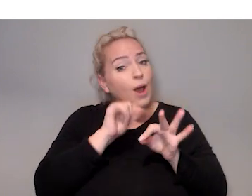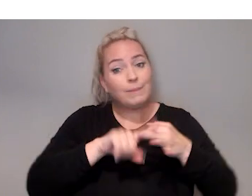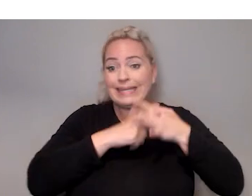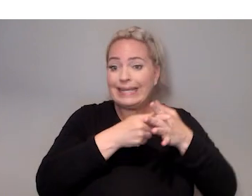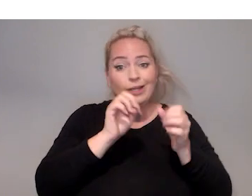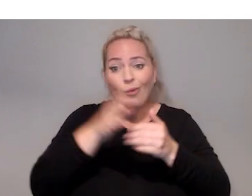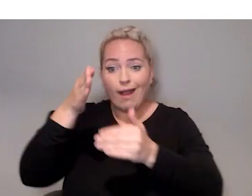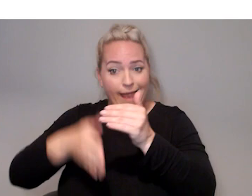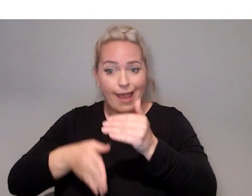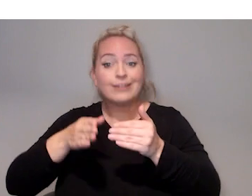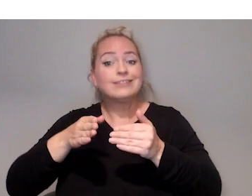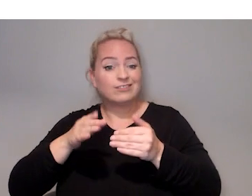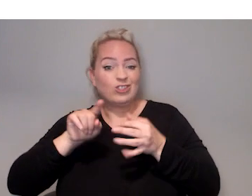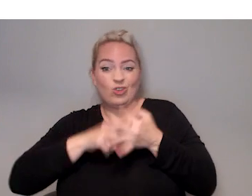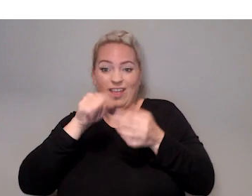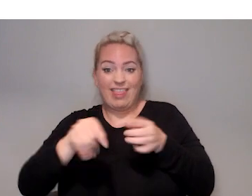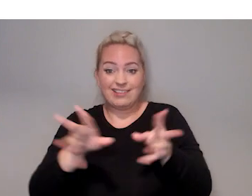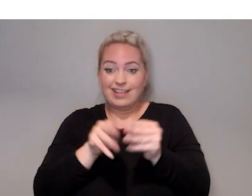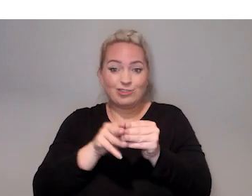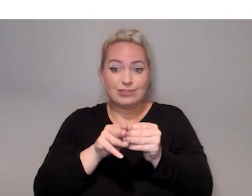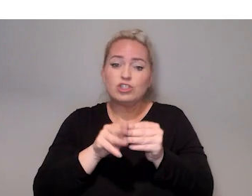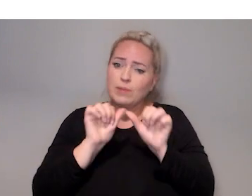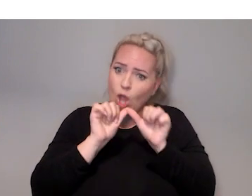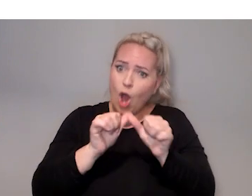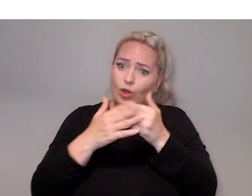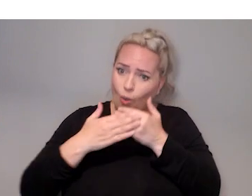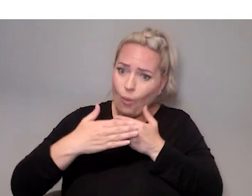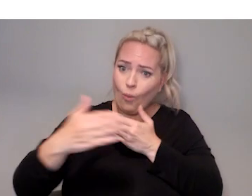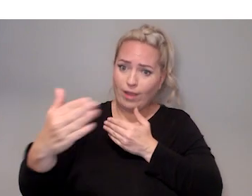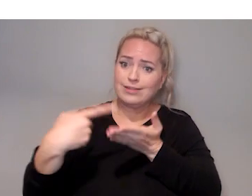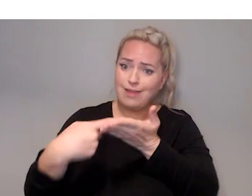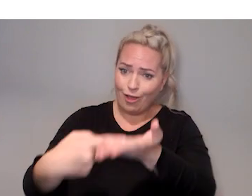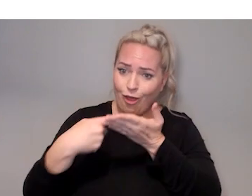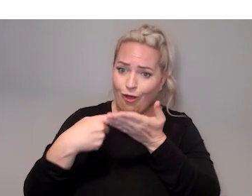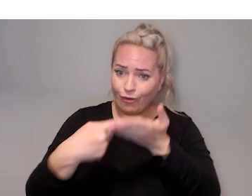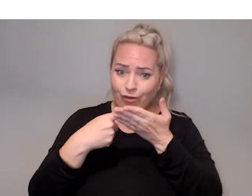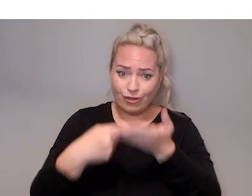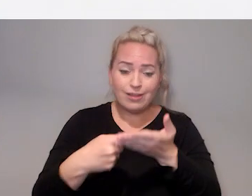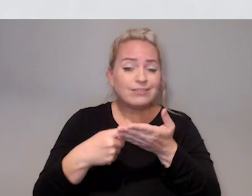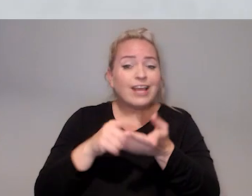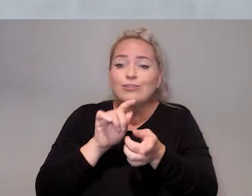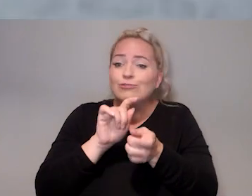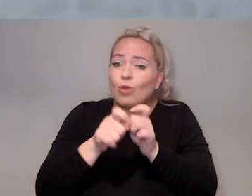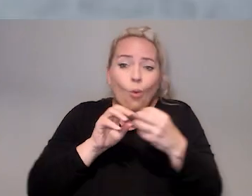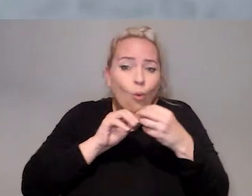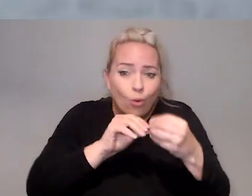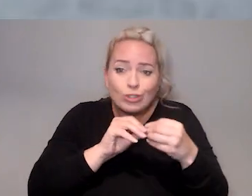end during that session it should be an ongoing dialogue that can be renegotiated and discussed